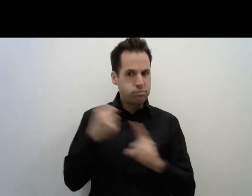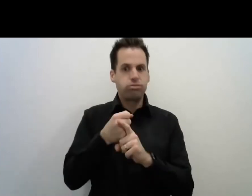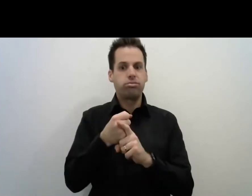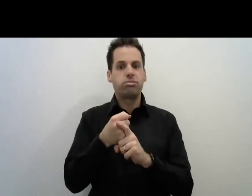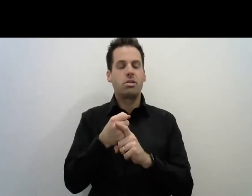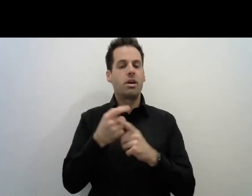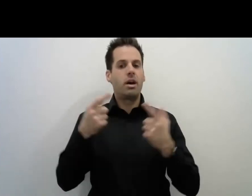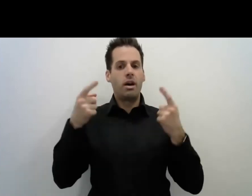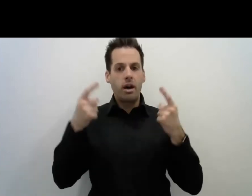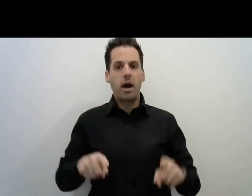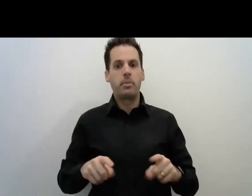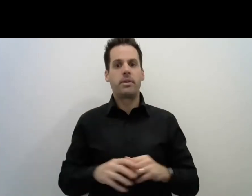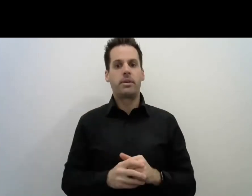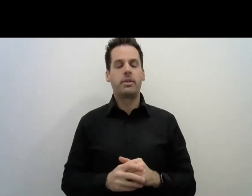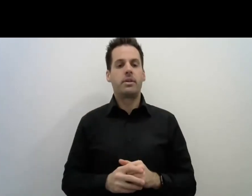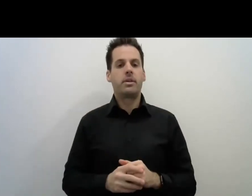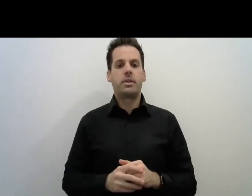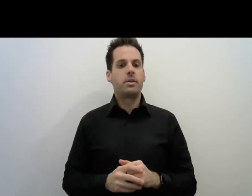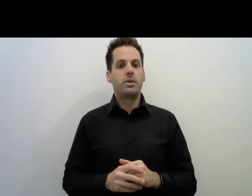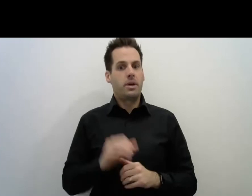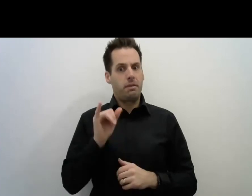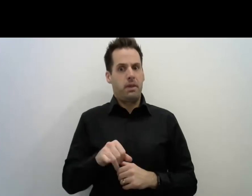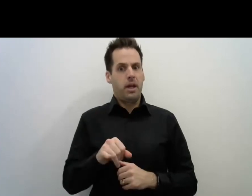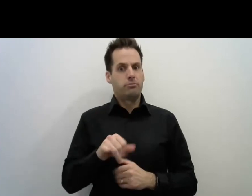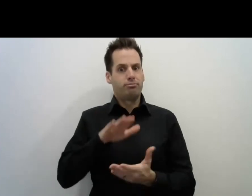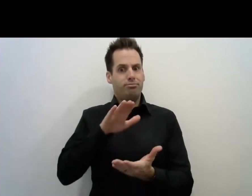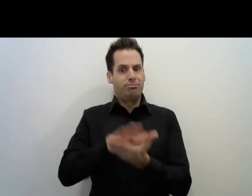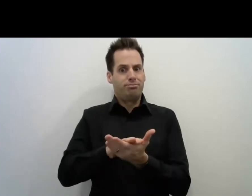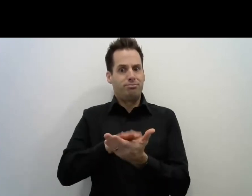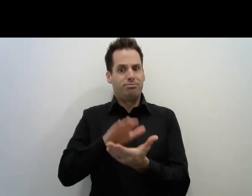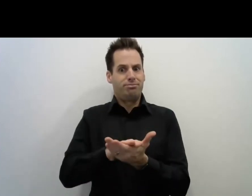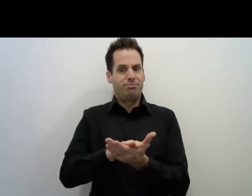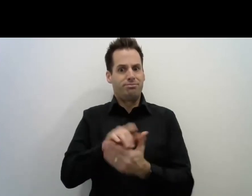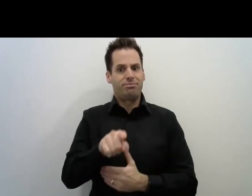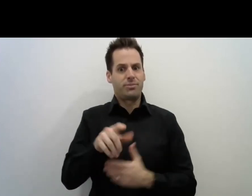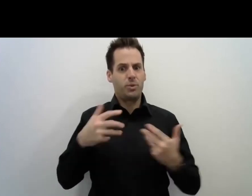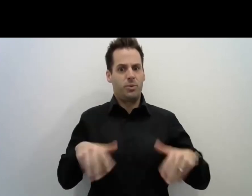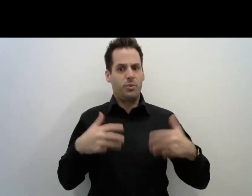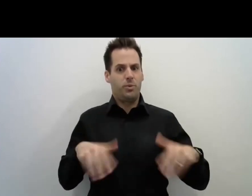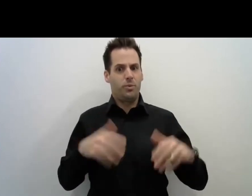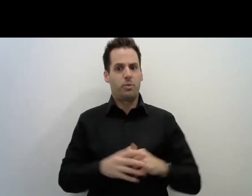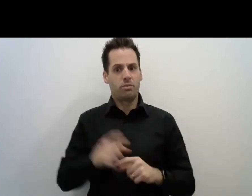the setting that i'm going to mention but it was an academic setting where uh a classmate